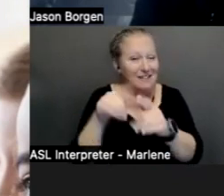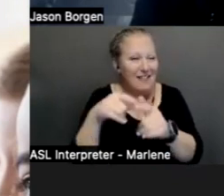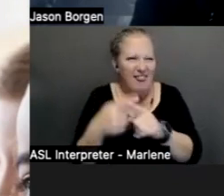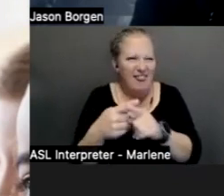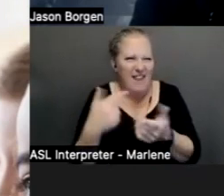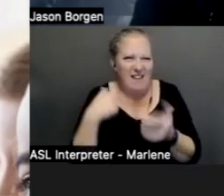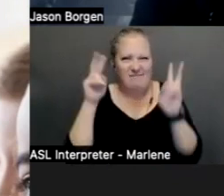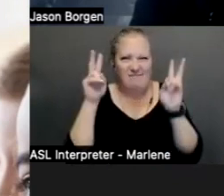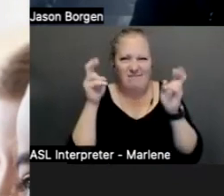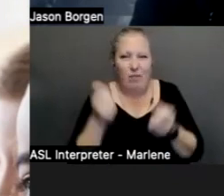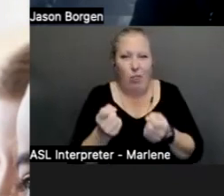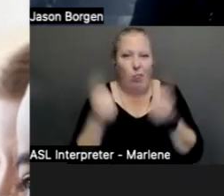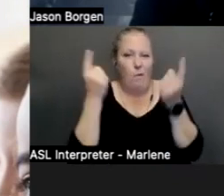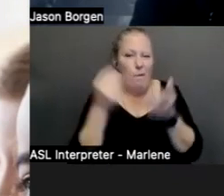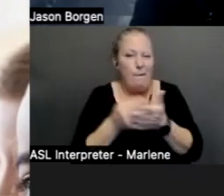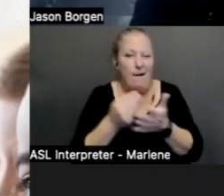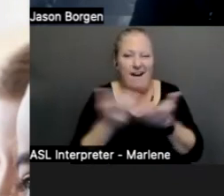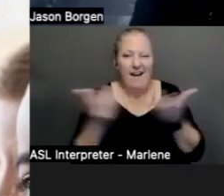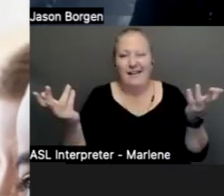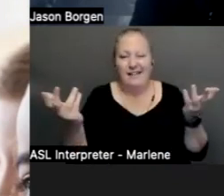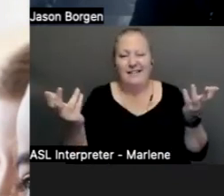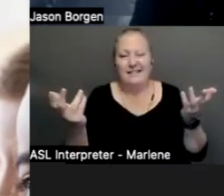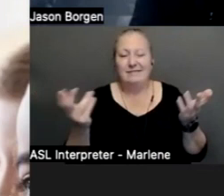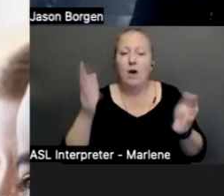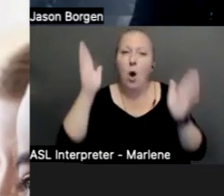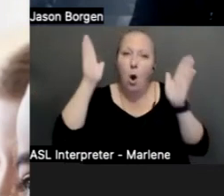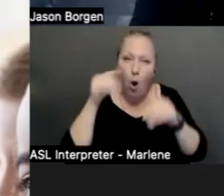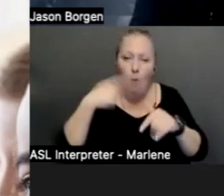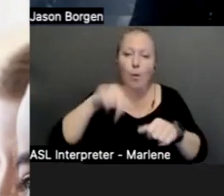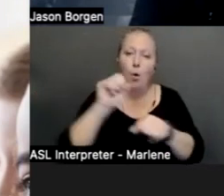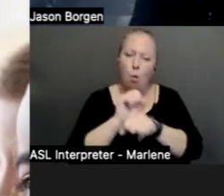money in the air. And so our hope is as we've been working really intentionally in the valley,